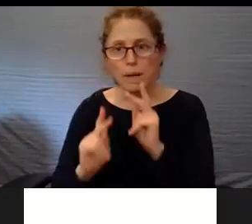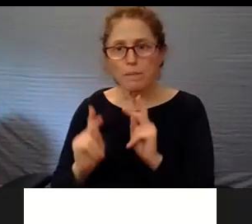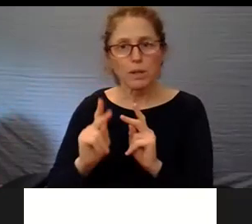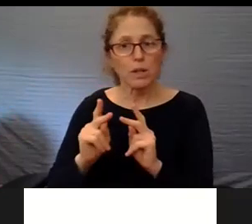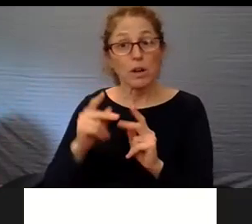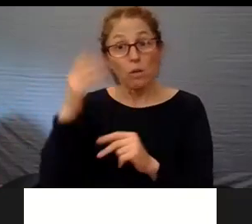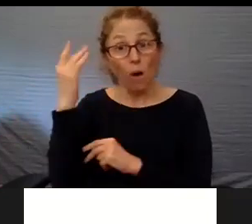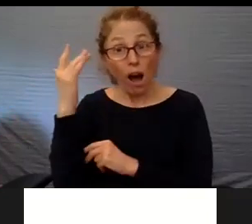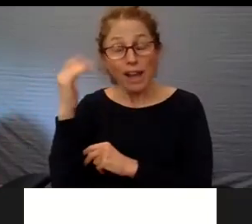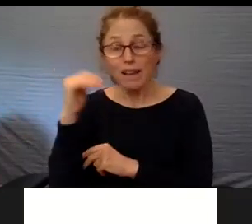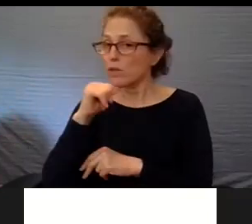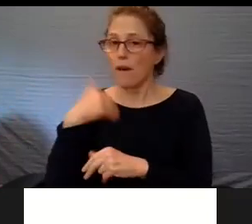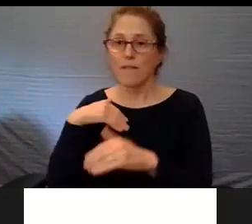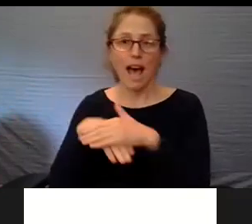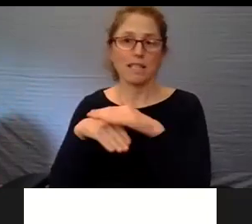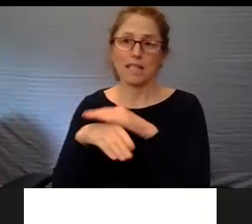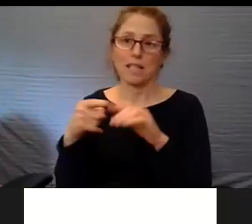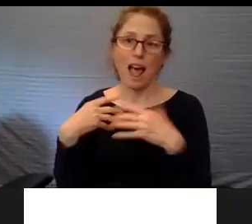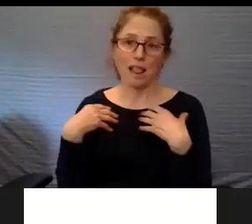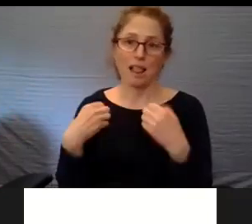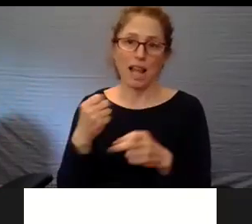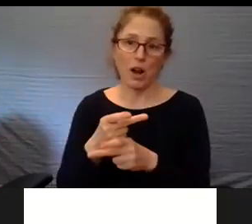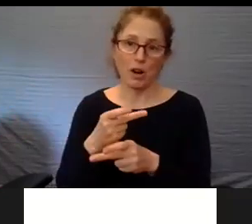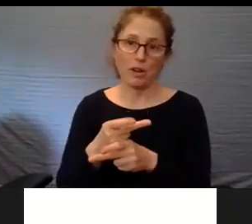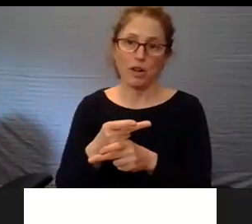healthy food and working conditions and so on and so forth.